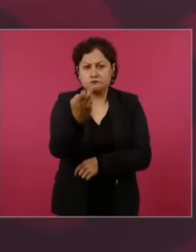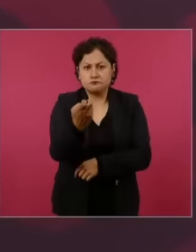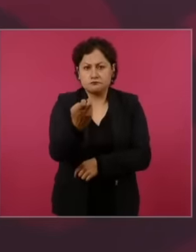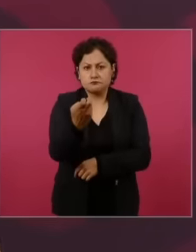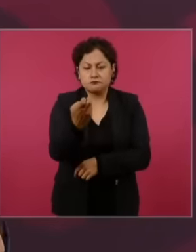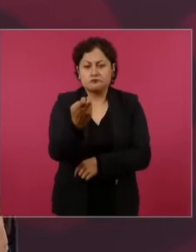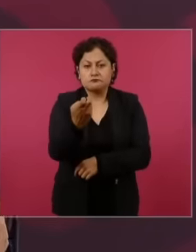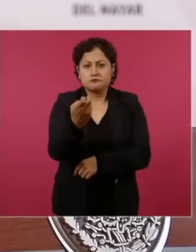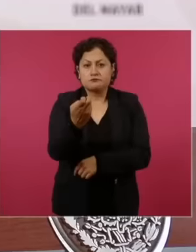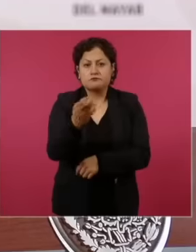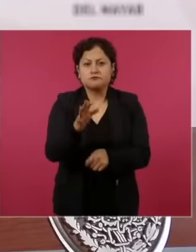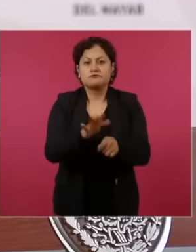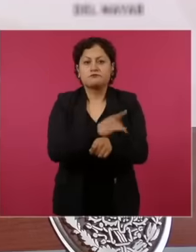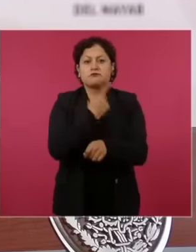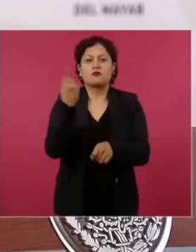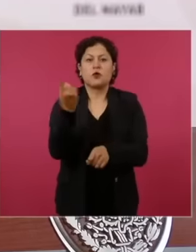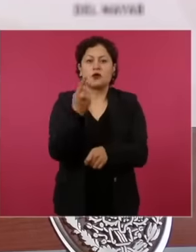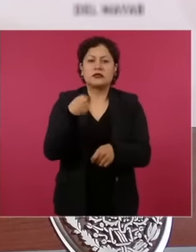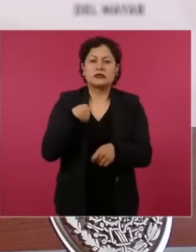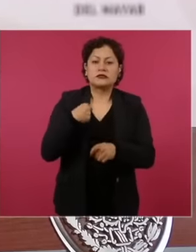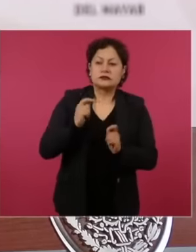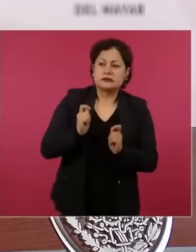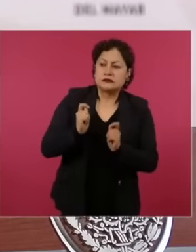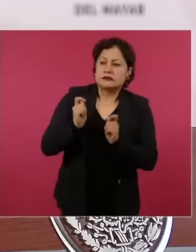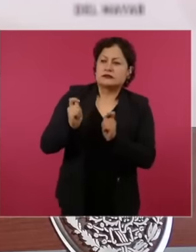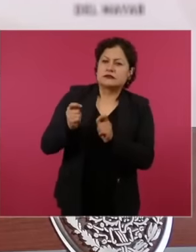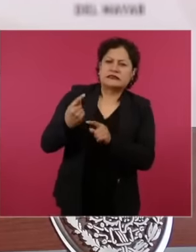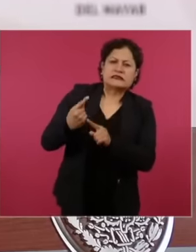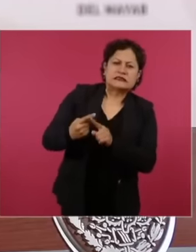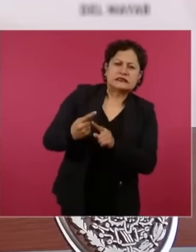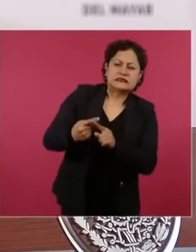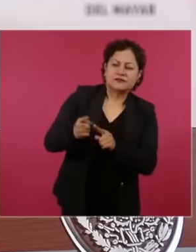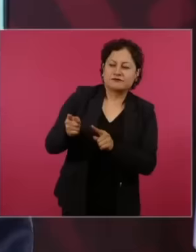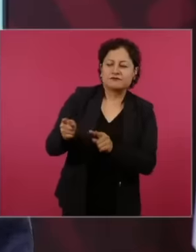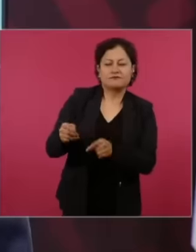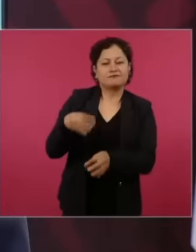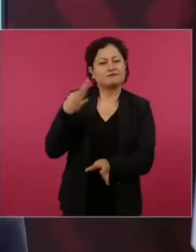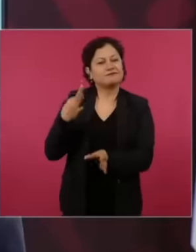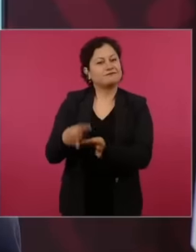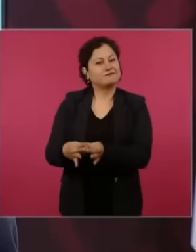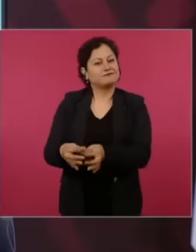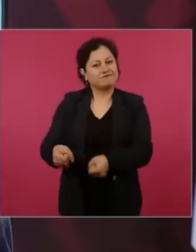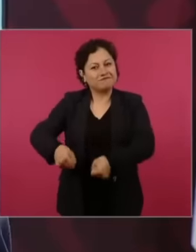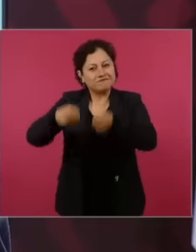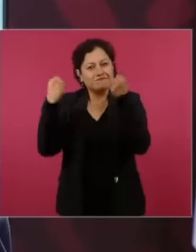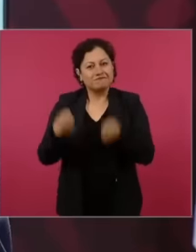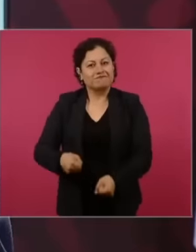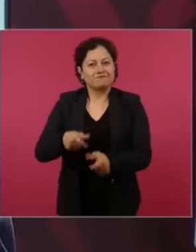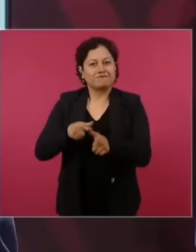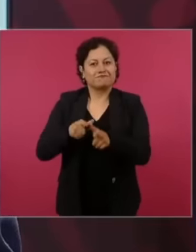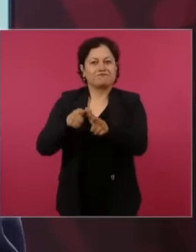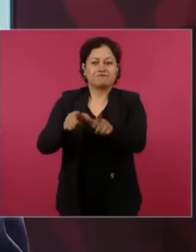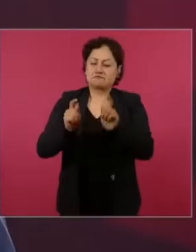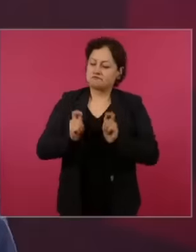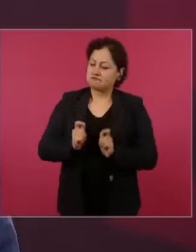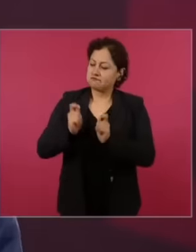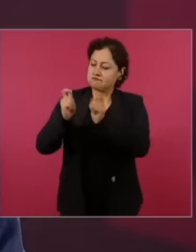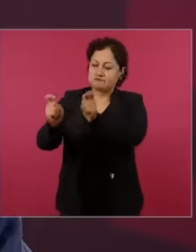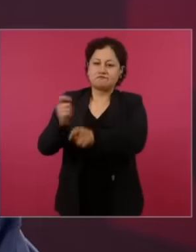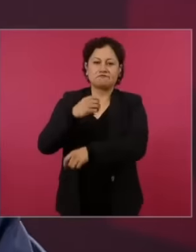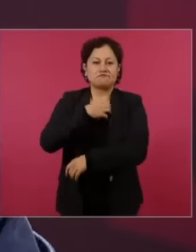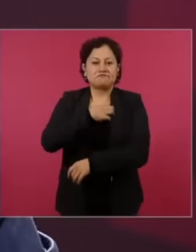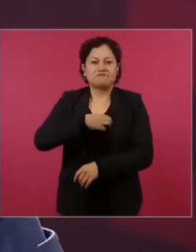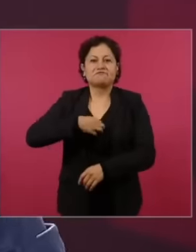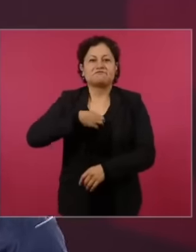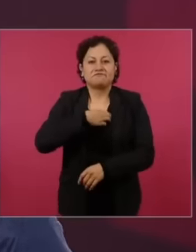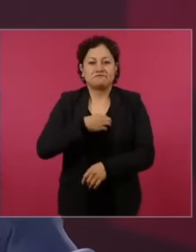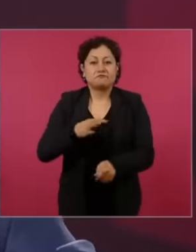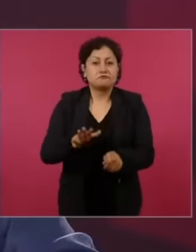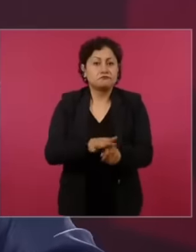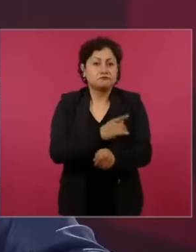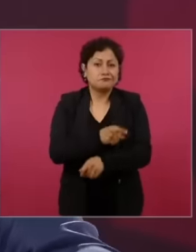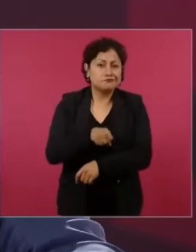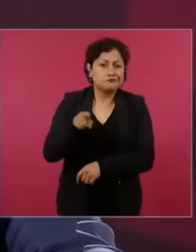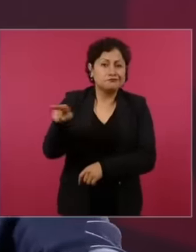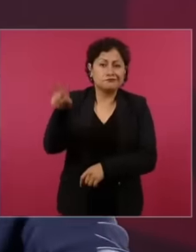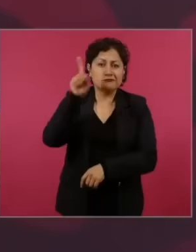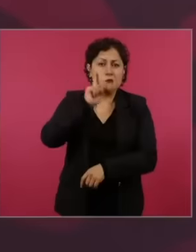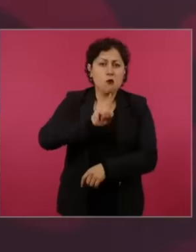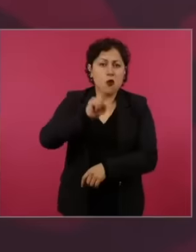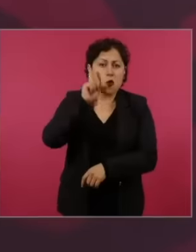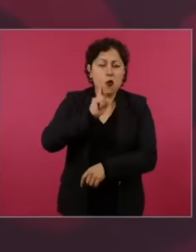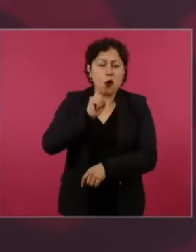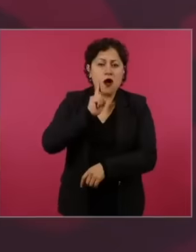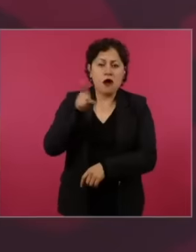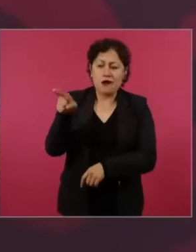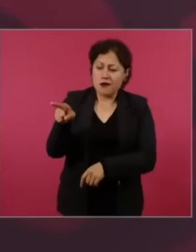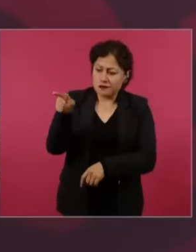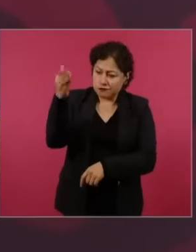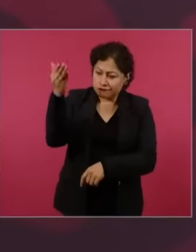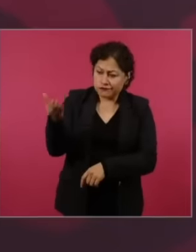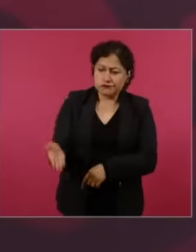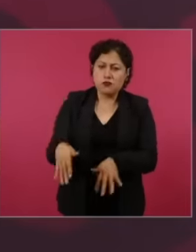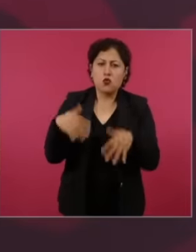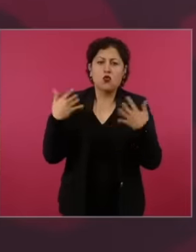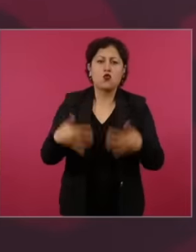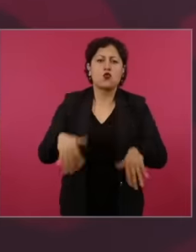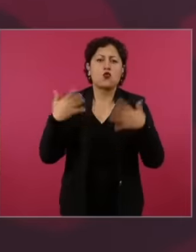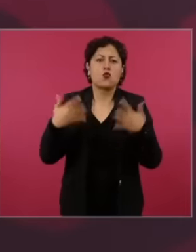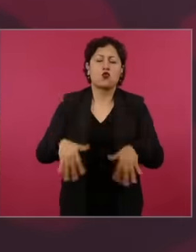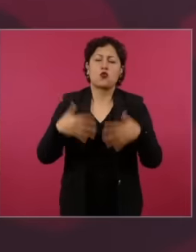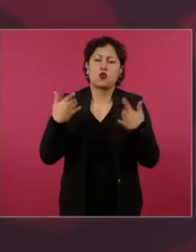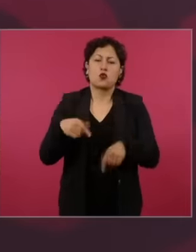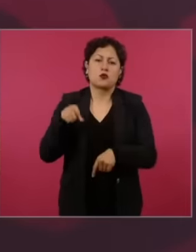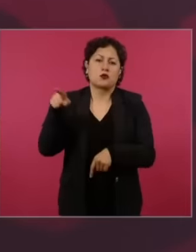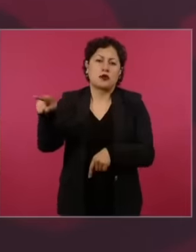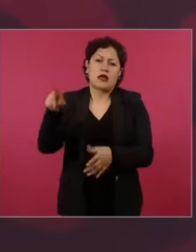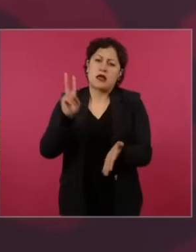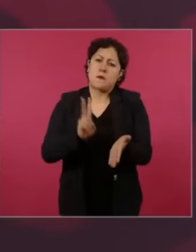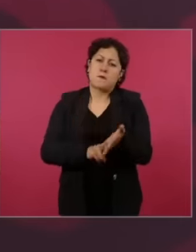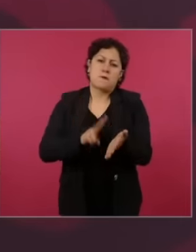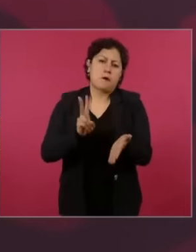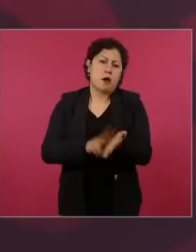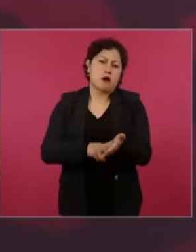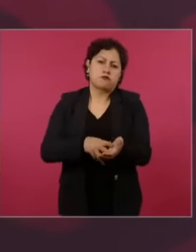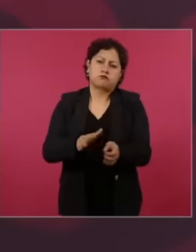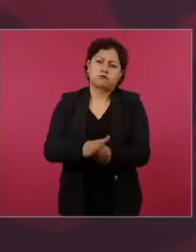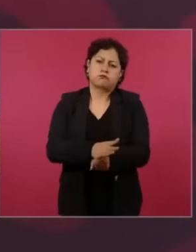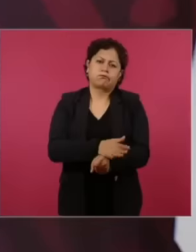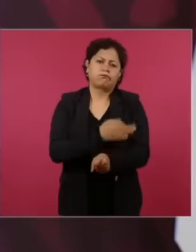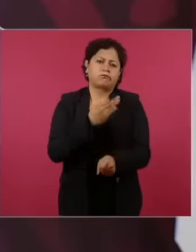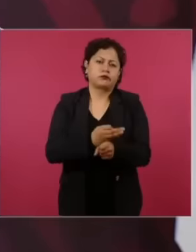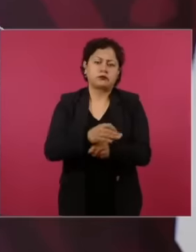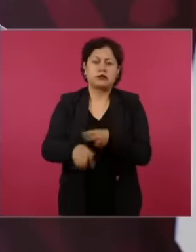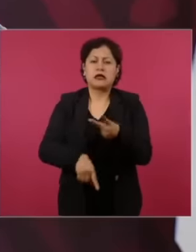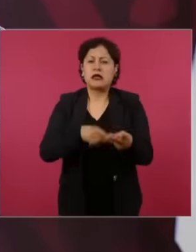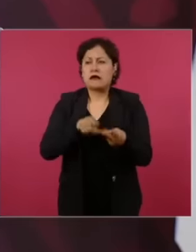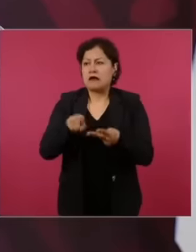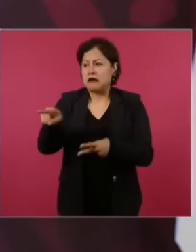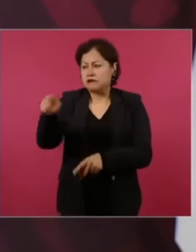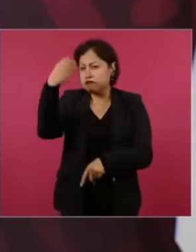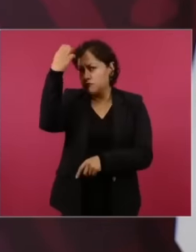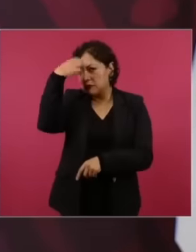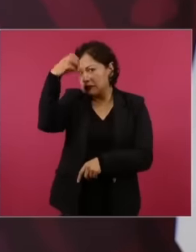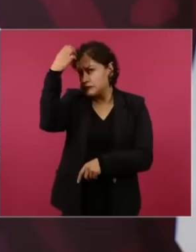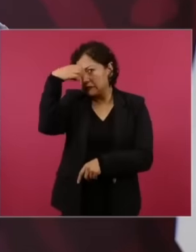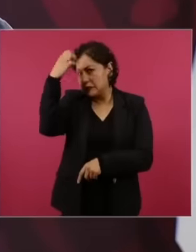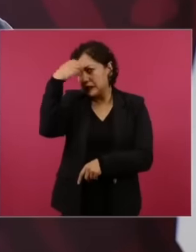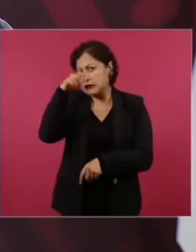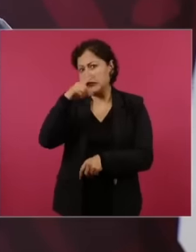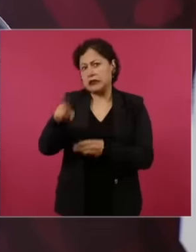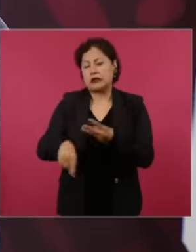, with a woman full of convictions of experience, an honest woman, for the first time